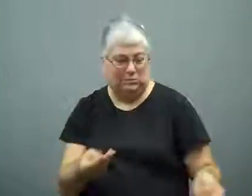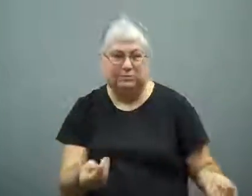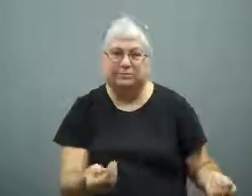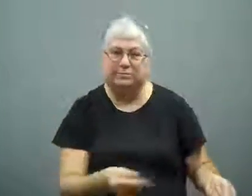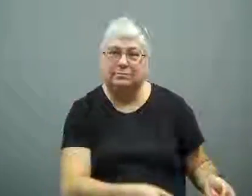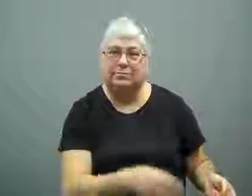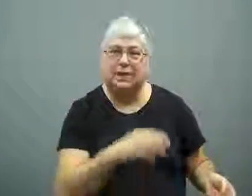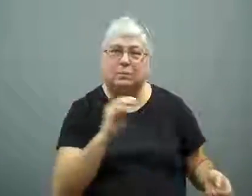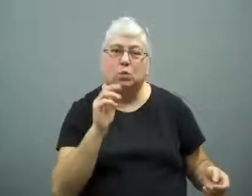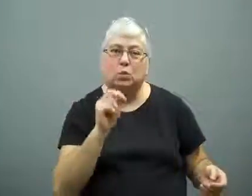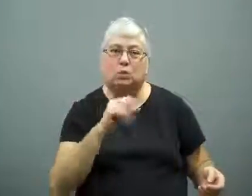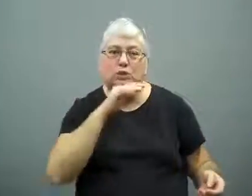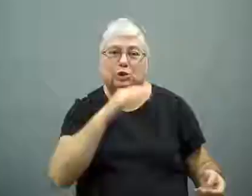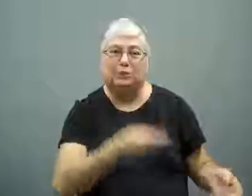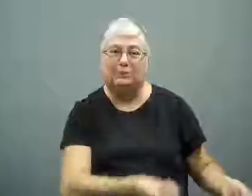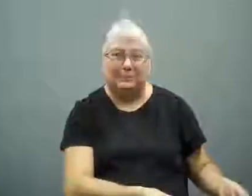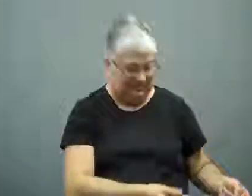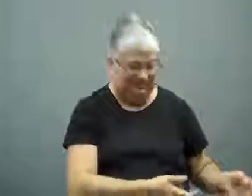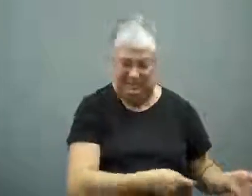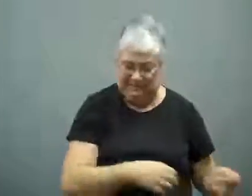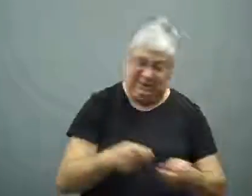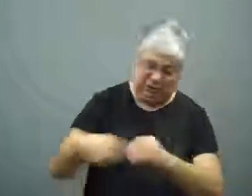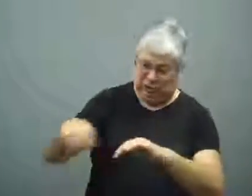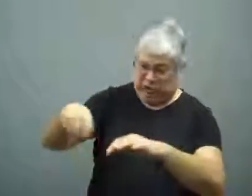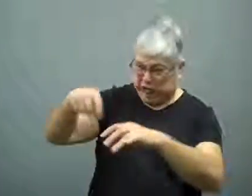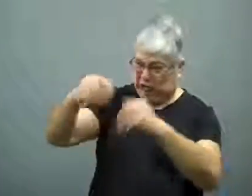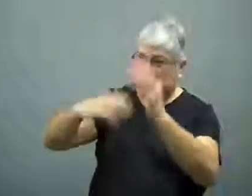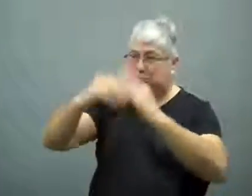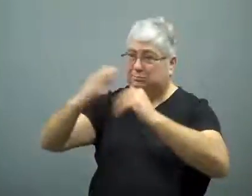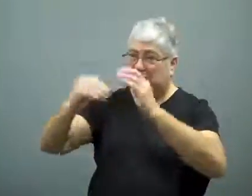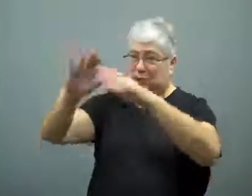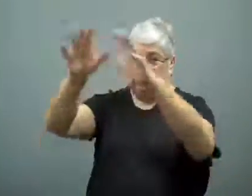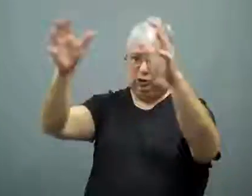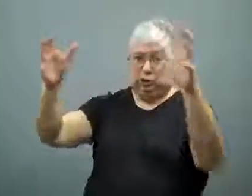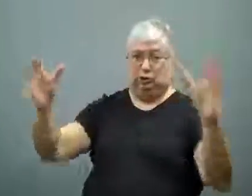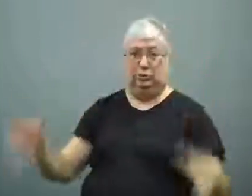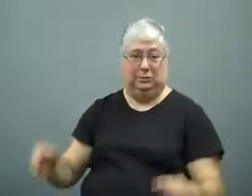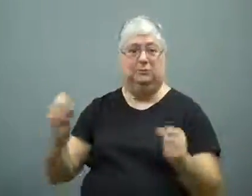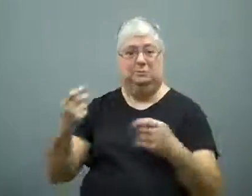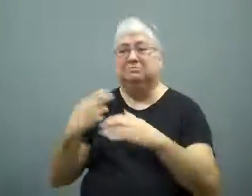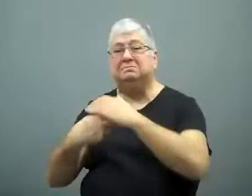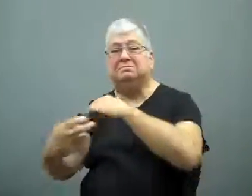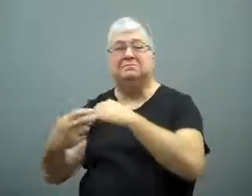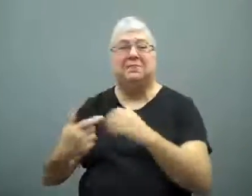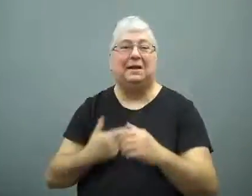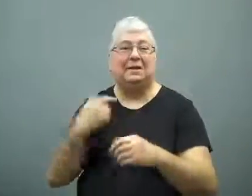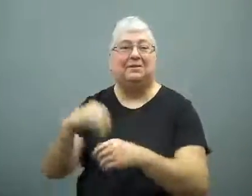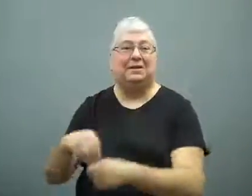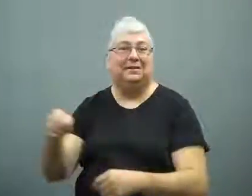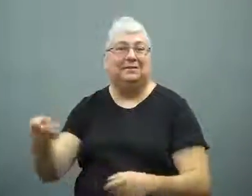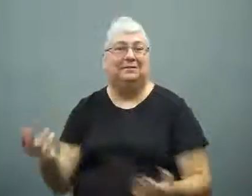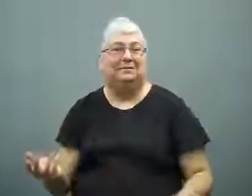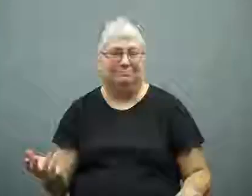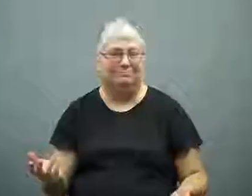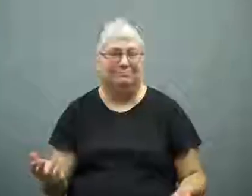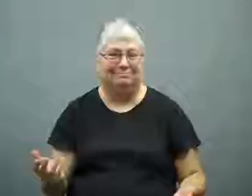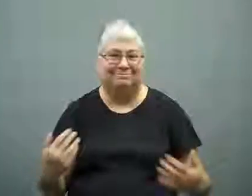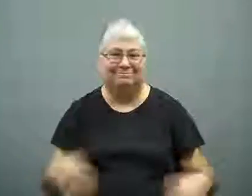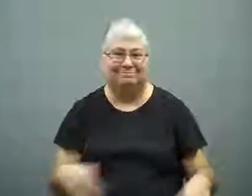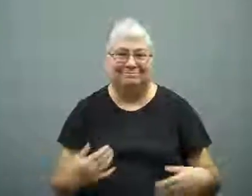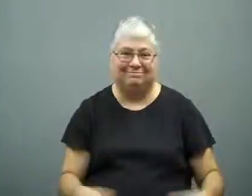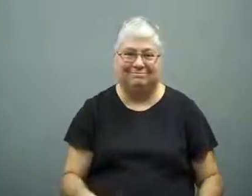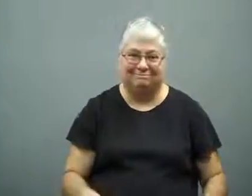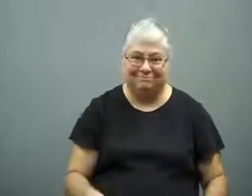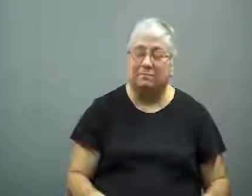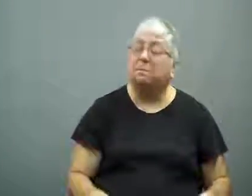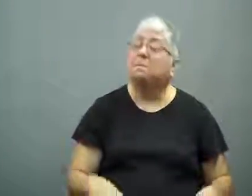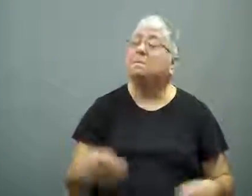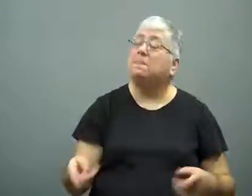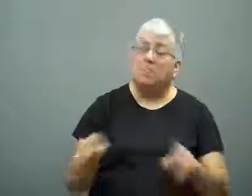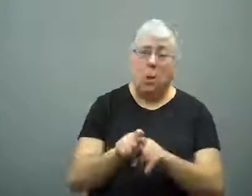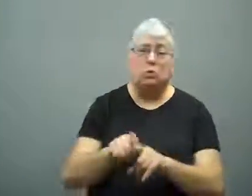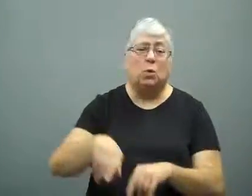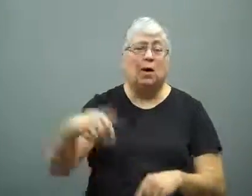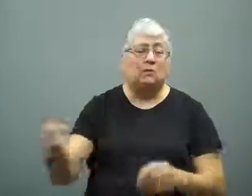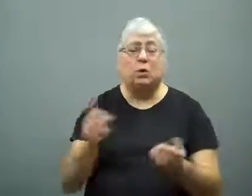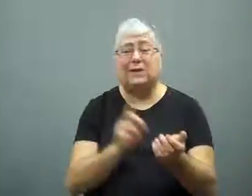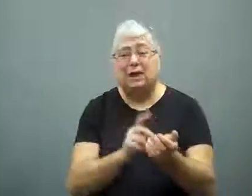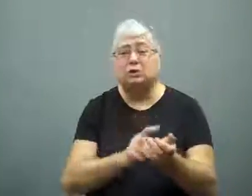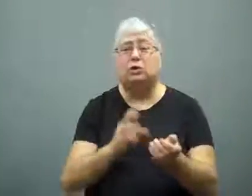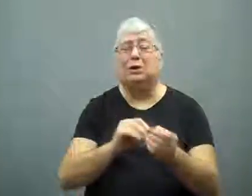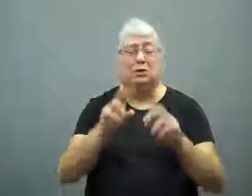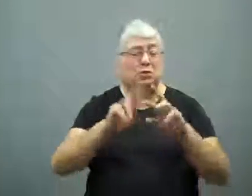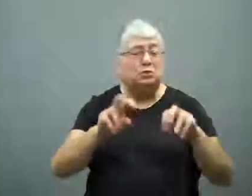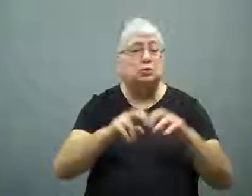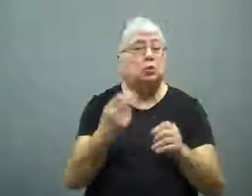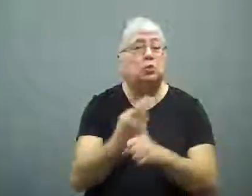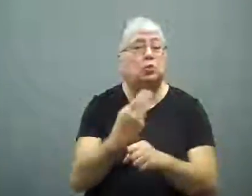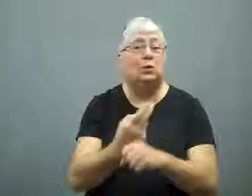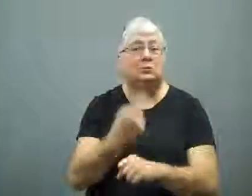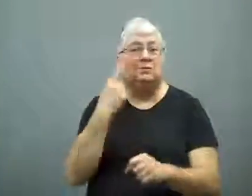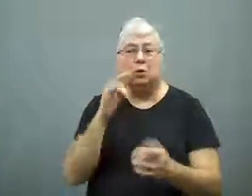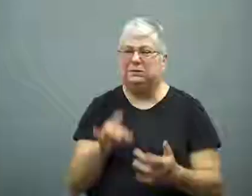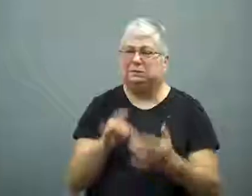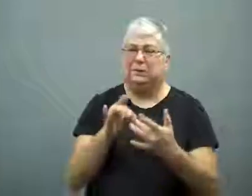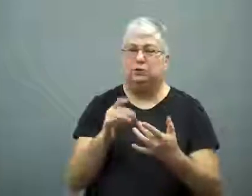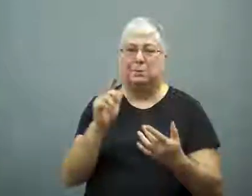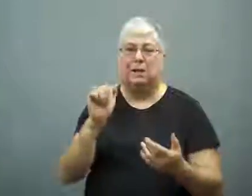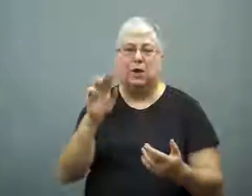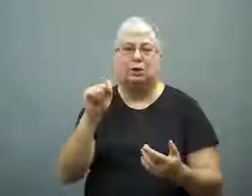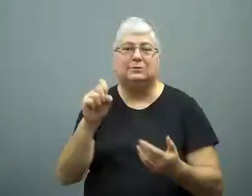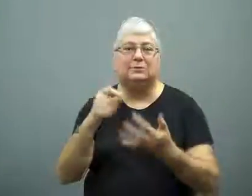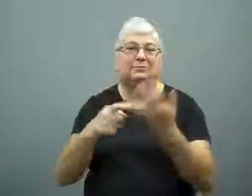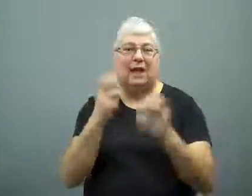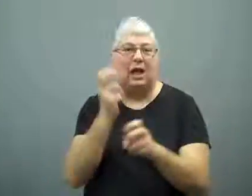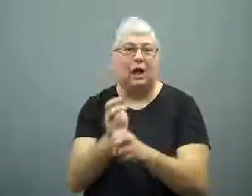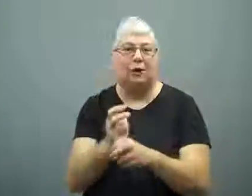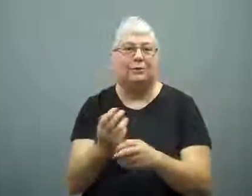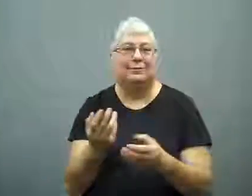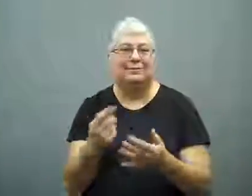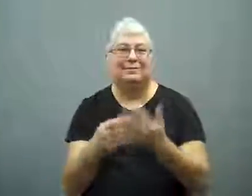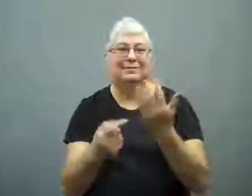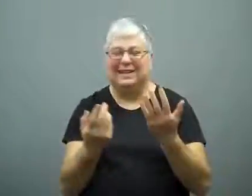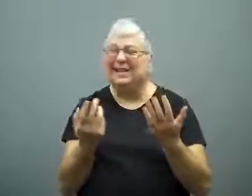using dirt from the moon's surface to make buildings. Cool!